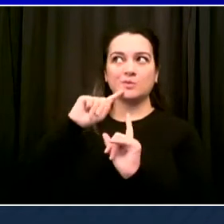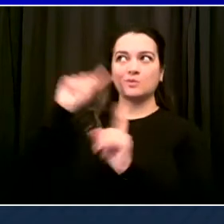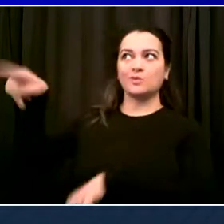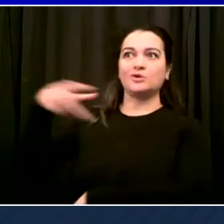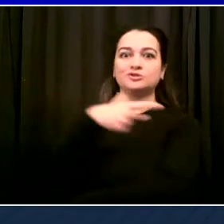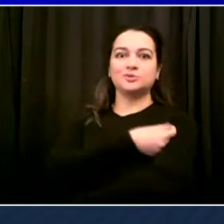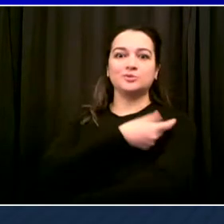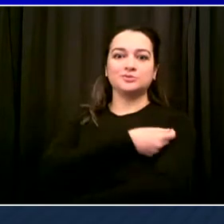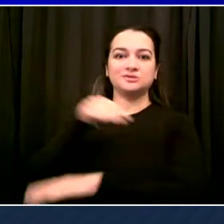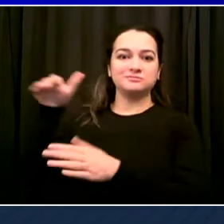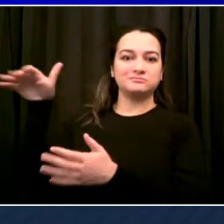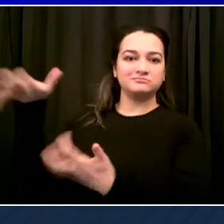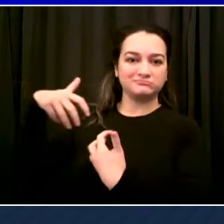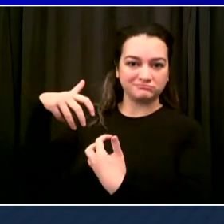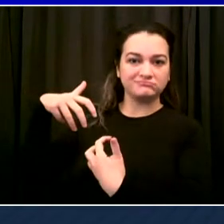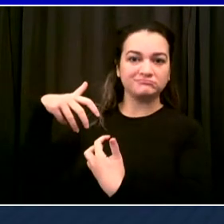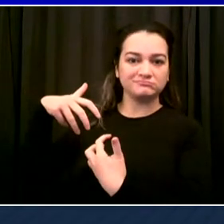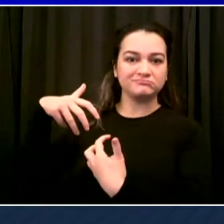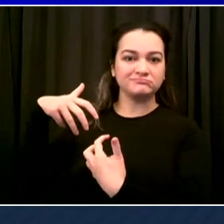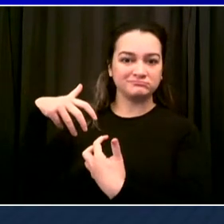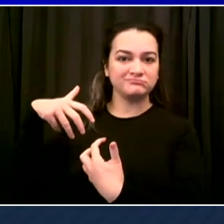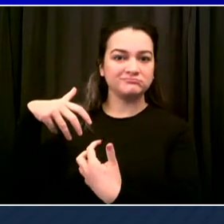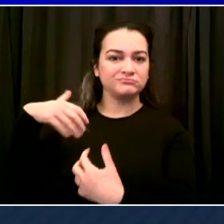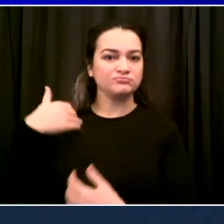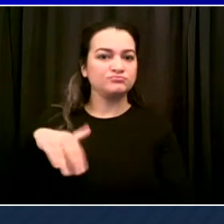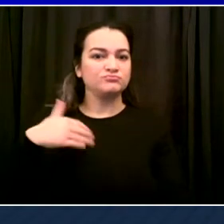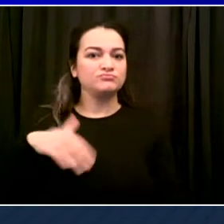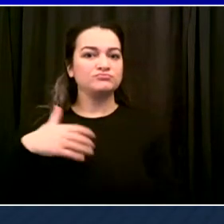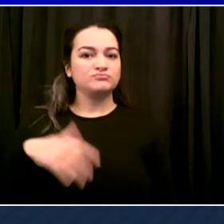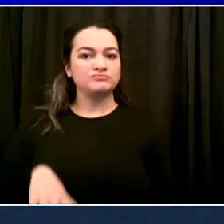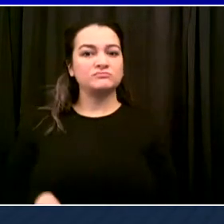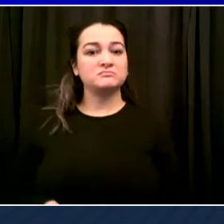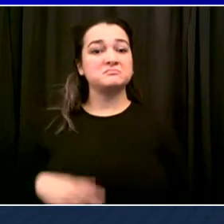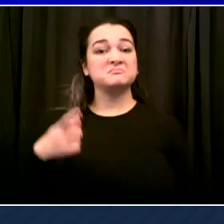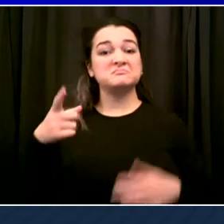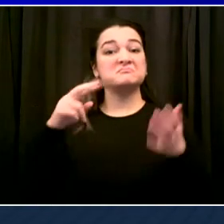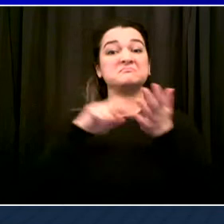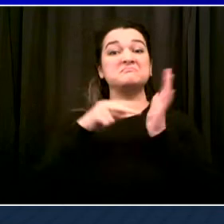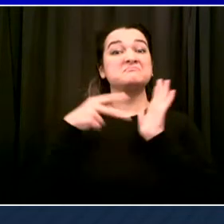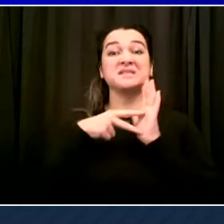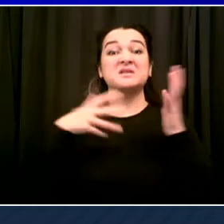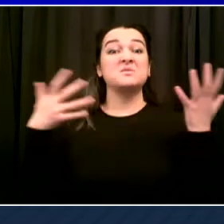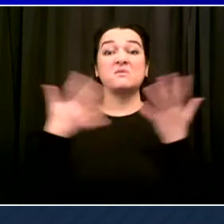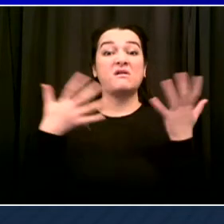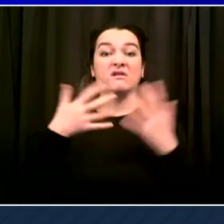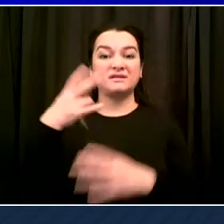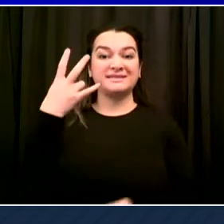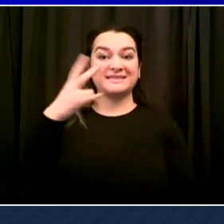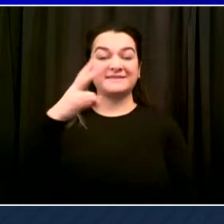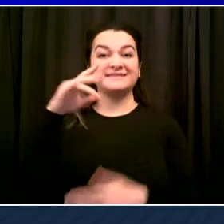VACCINE, SPEEDING UP THTHIS PROCESS. REALLY GOOD NEWS FOR ALL OF US,